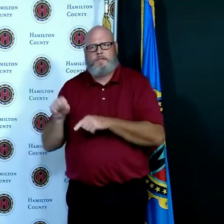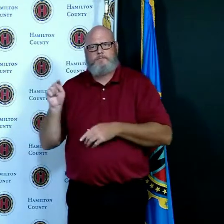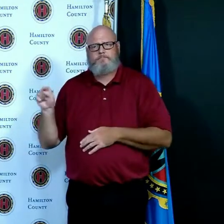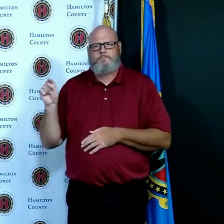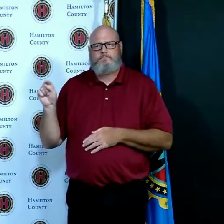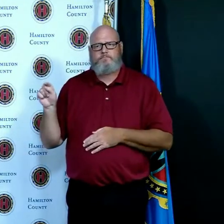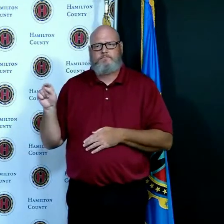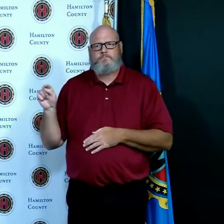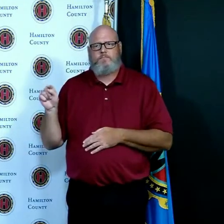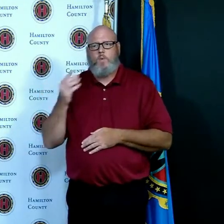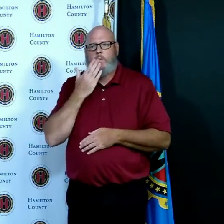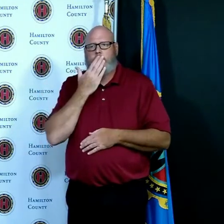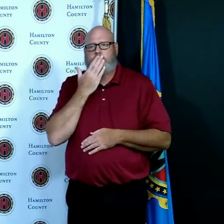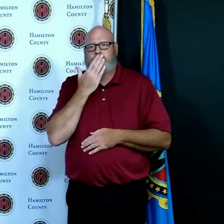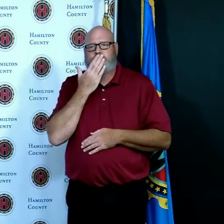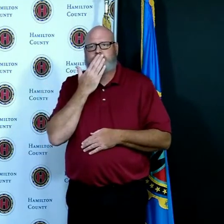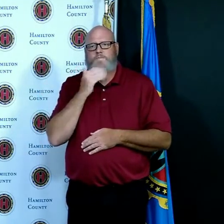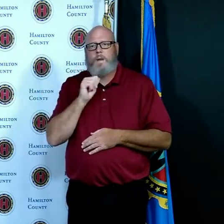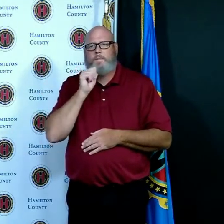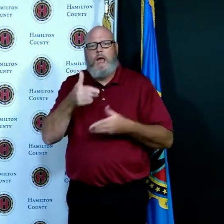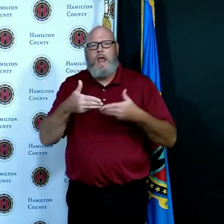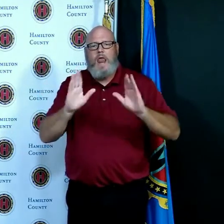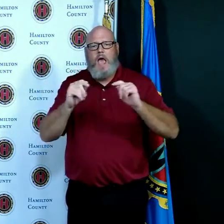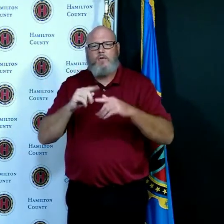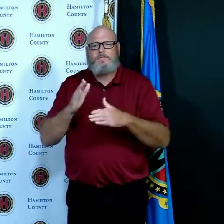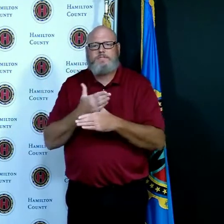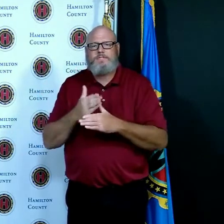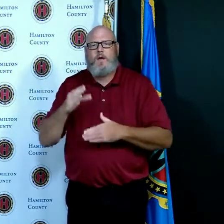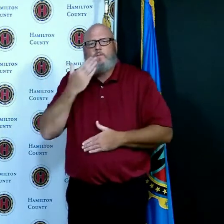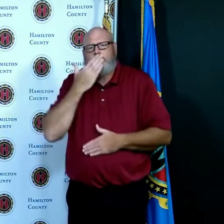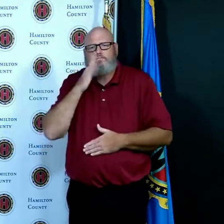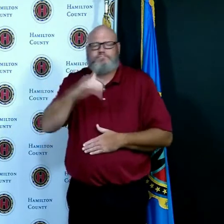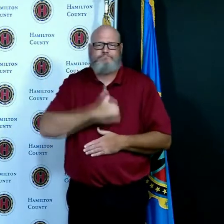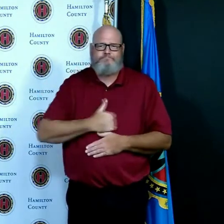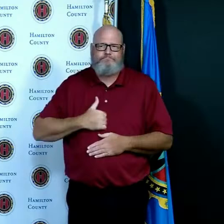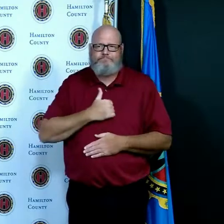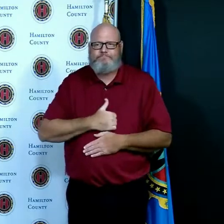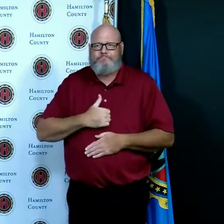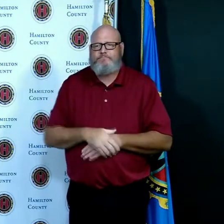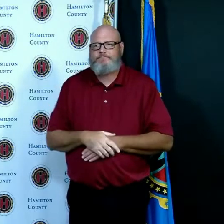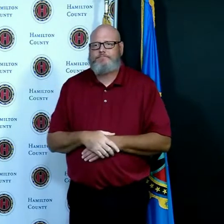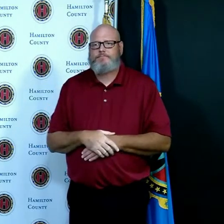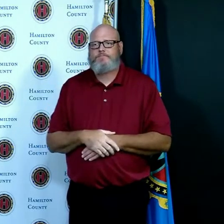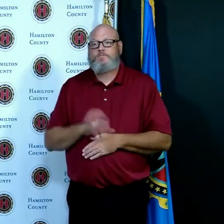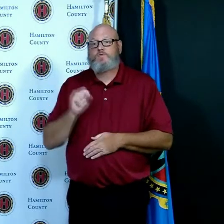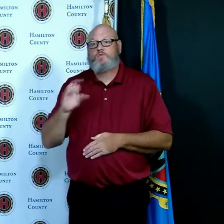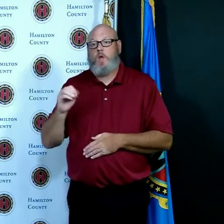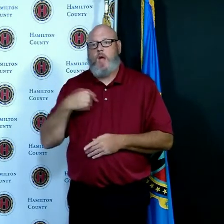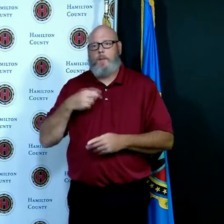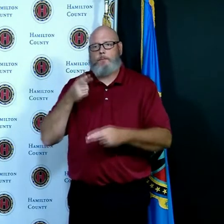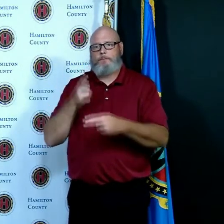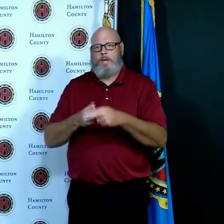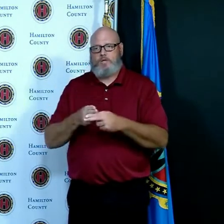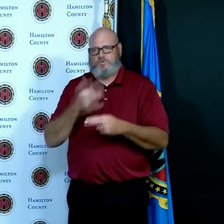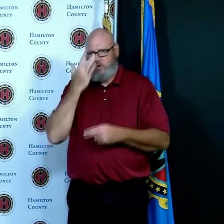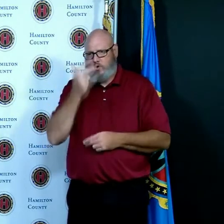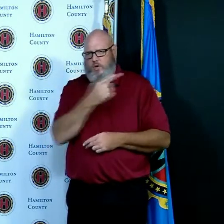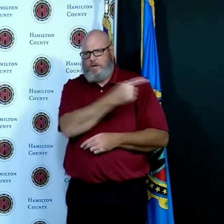share that's okay of the website so it was mentioned earlier so we encourage you all to visit